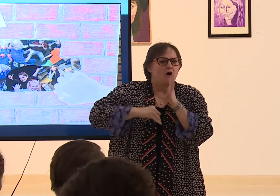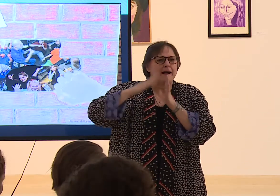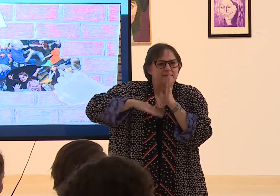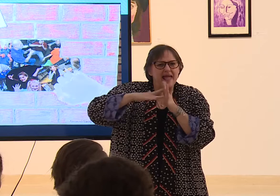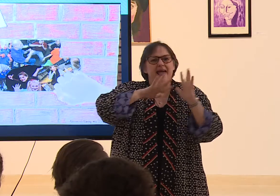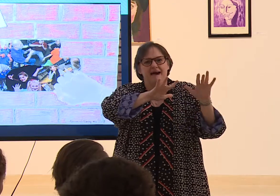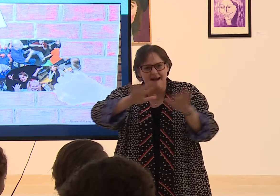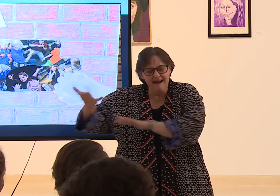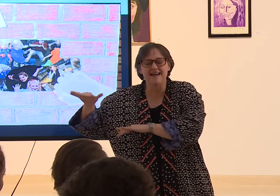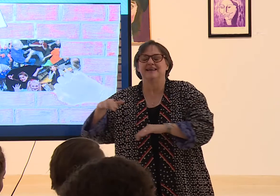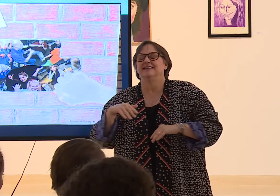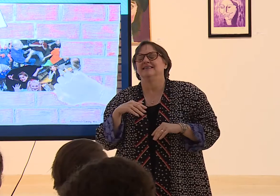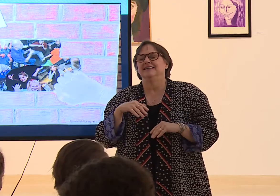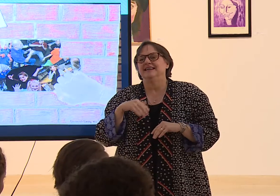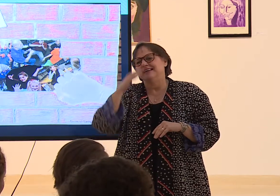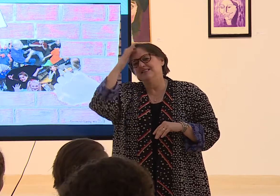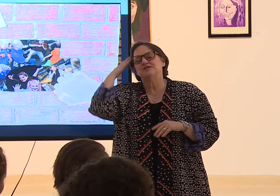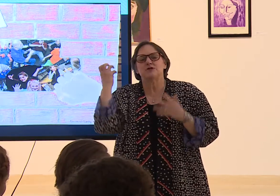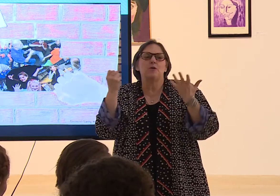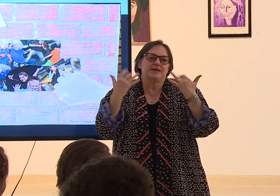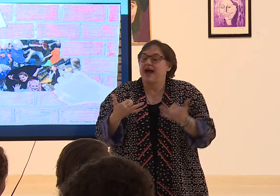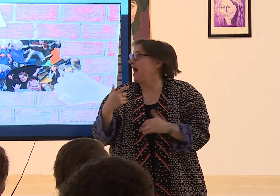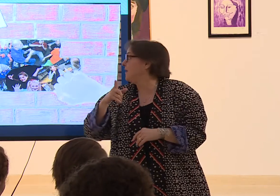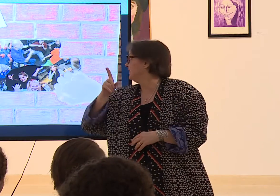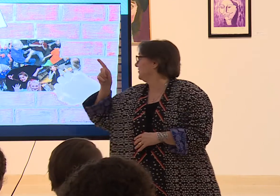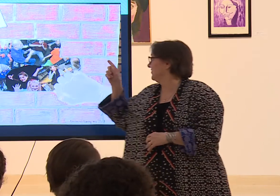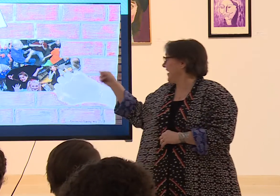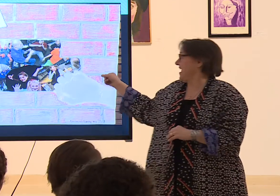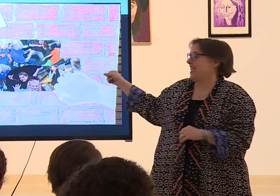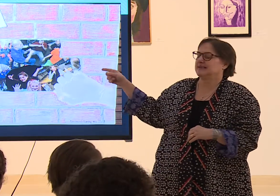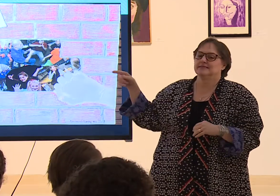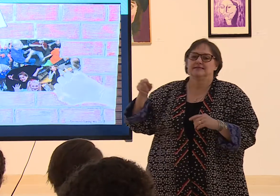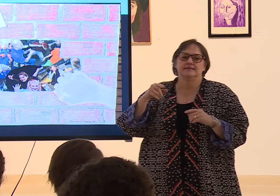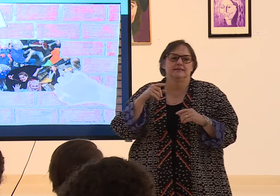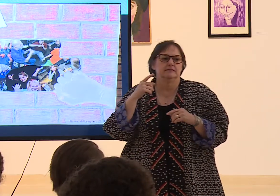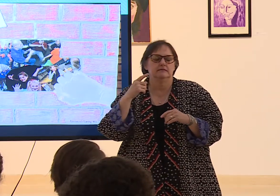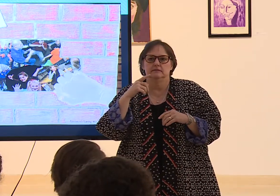this line of work, and it really just swept me away.